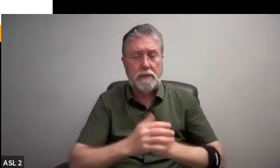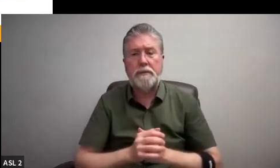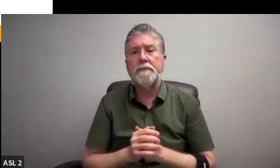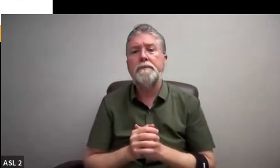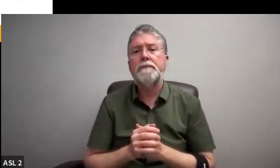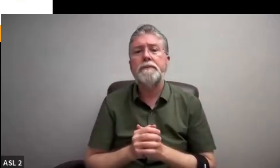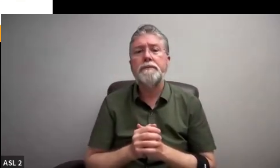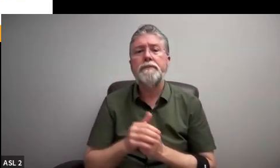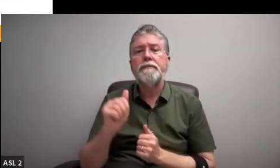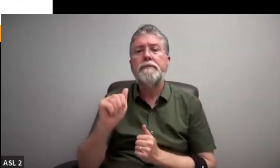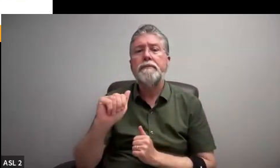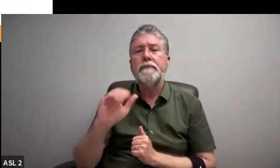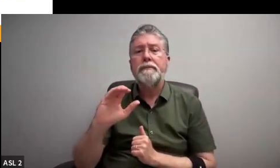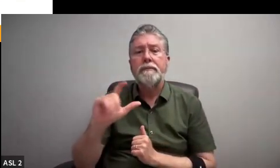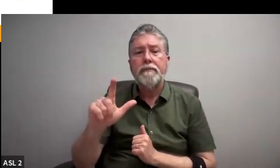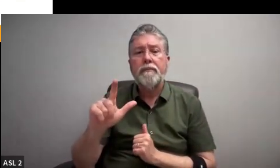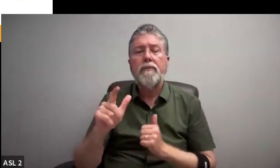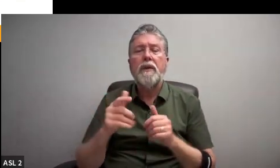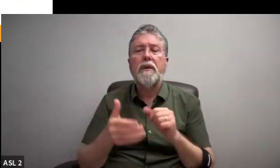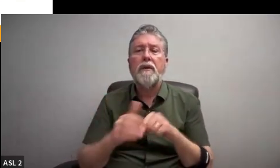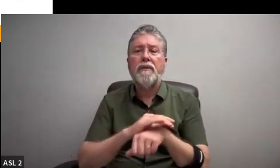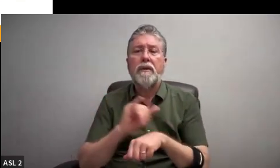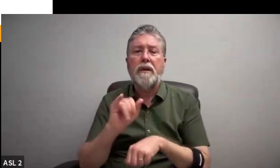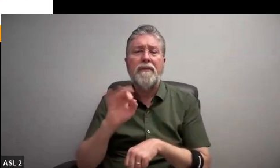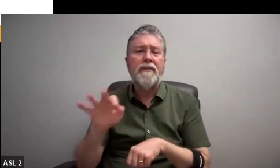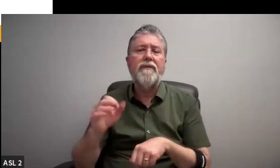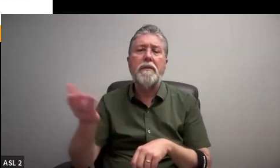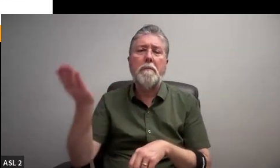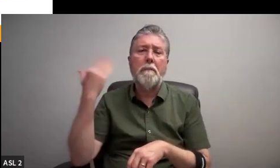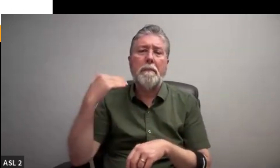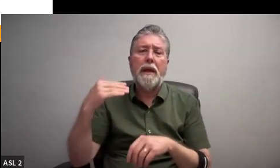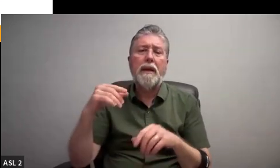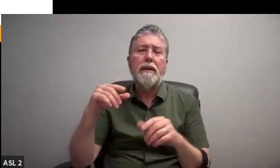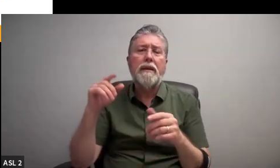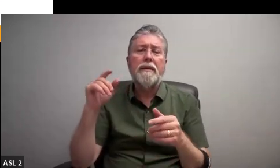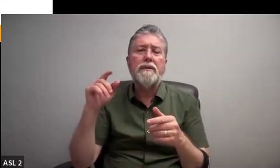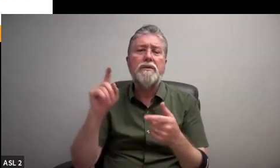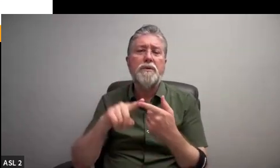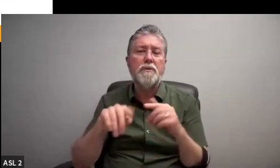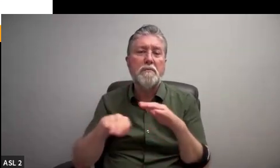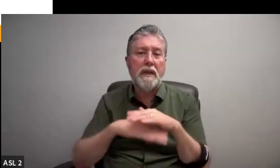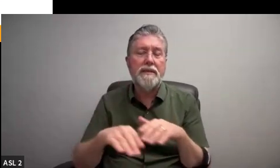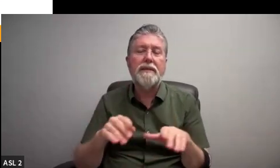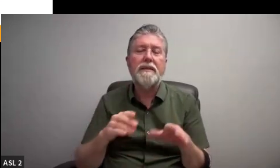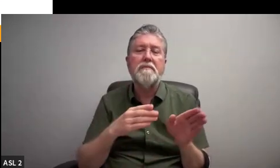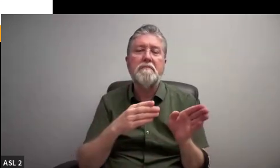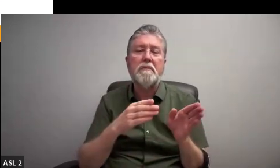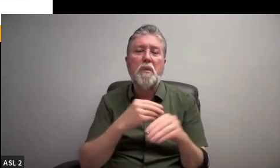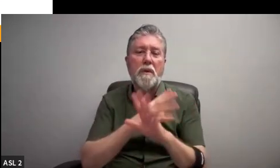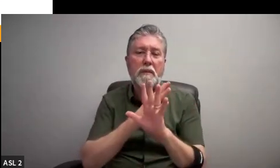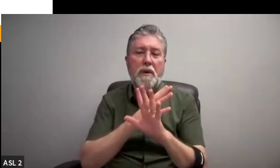ACL covered the IFF in the Back to-Basics webinar on state plan and area plans and funding formulas.